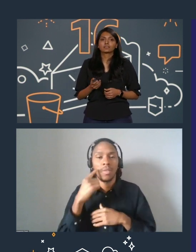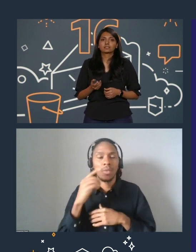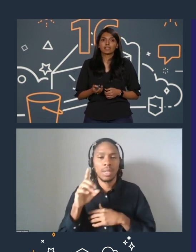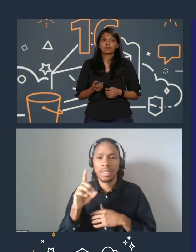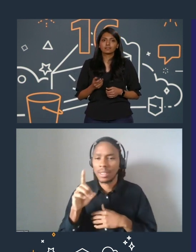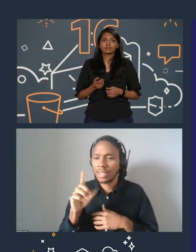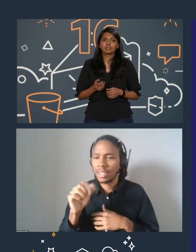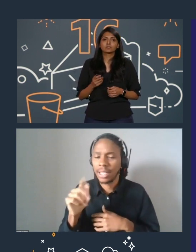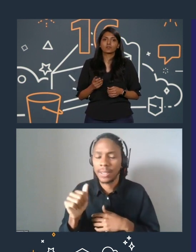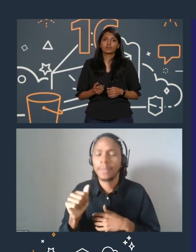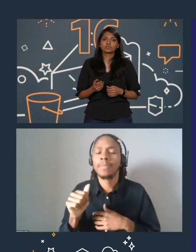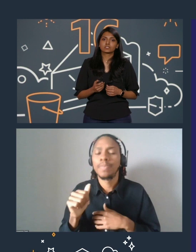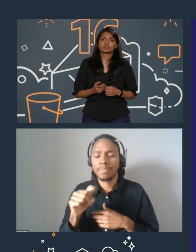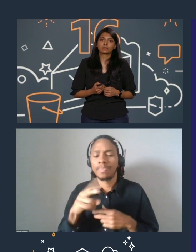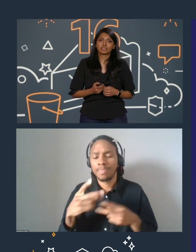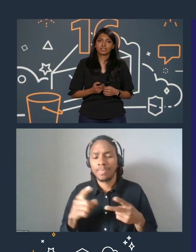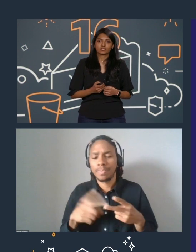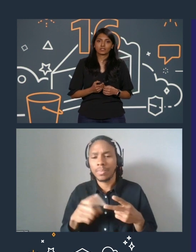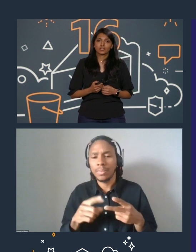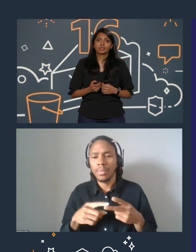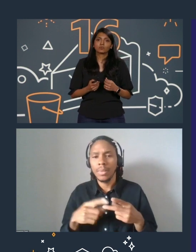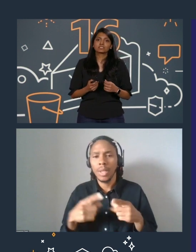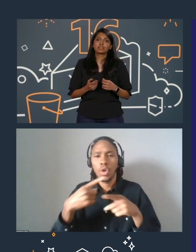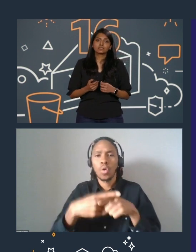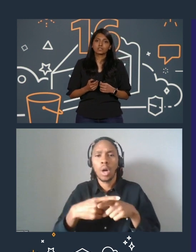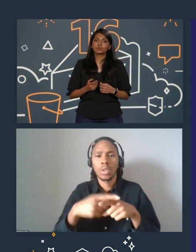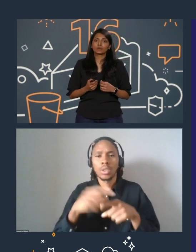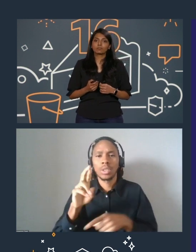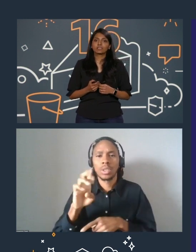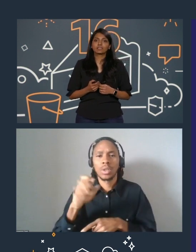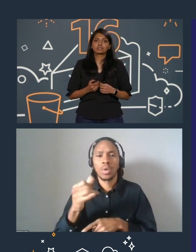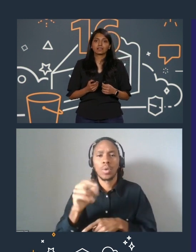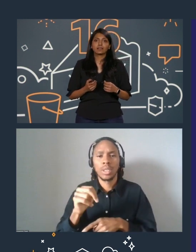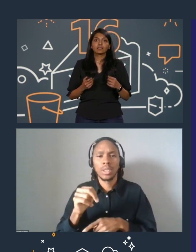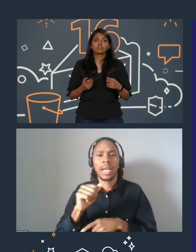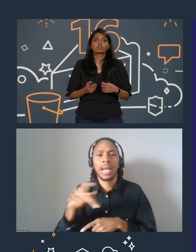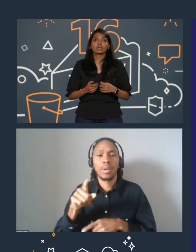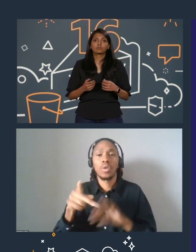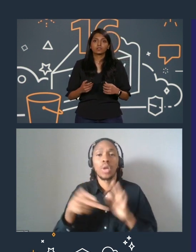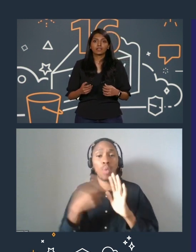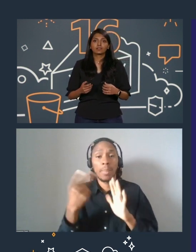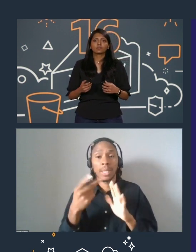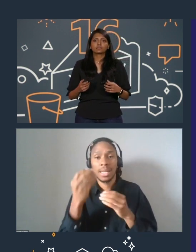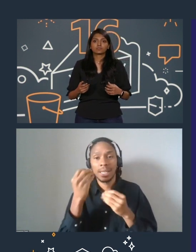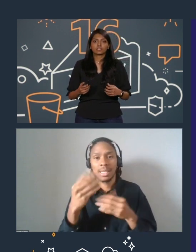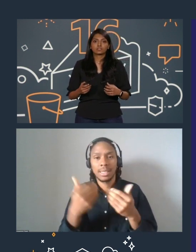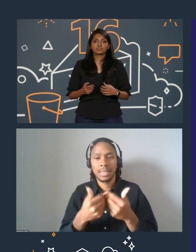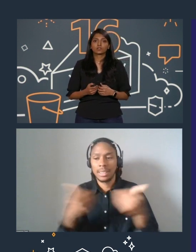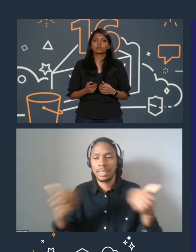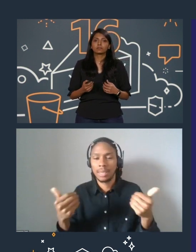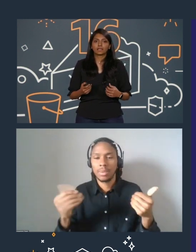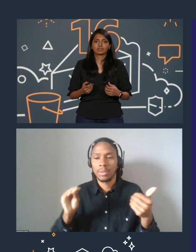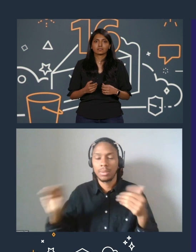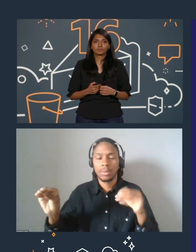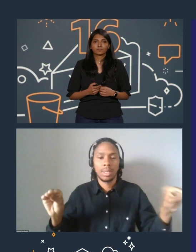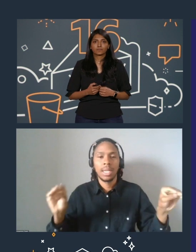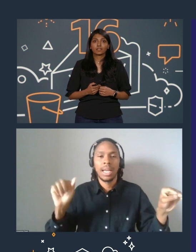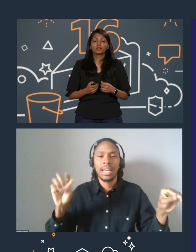The second is cross region replication, which lets you replicate data into separate AWS regions for compliance.